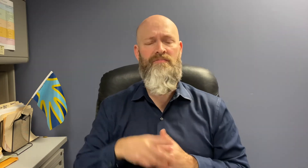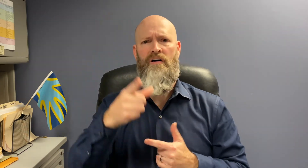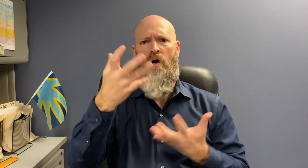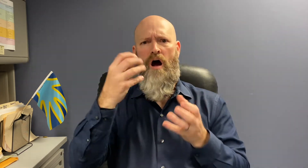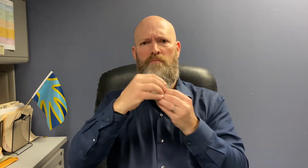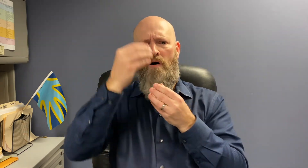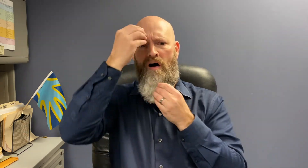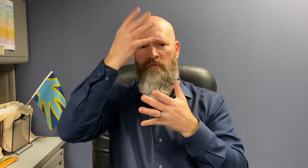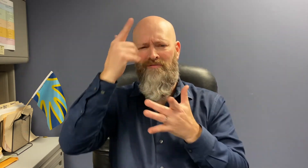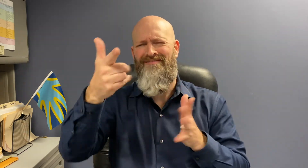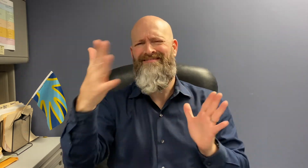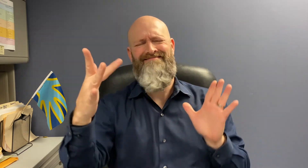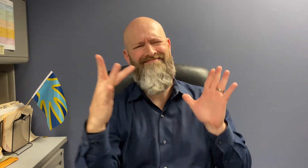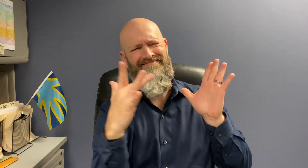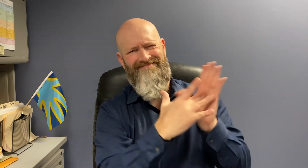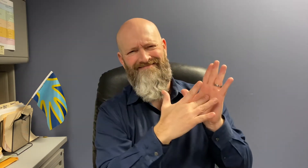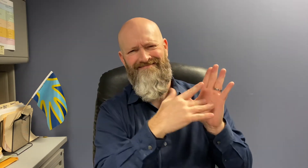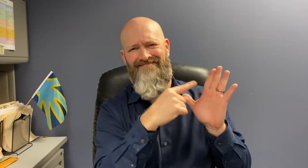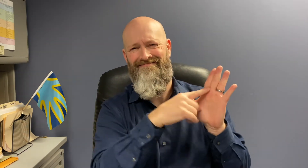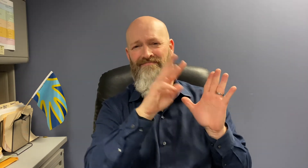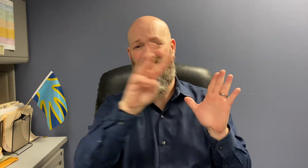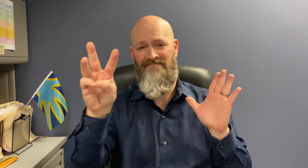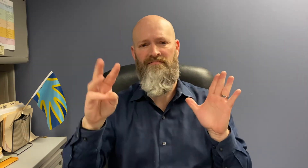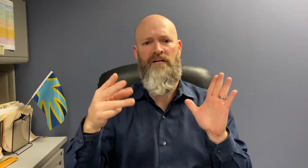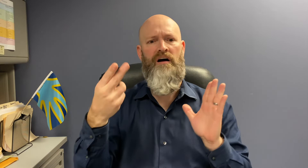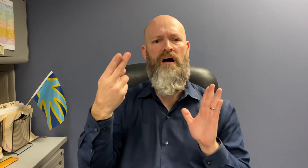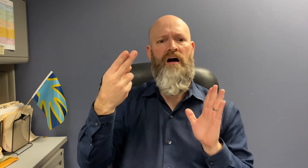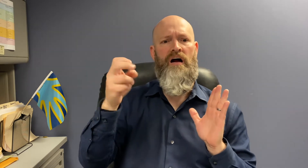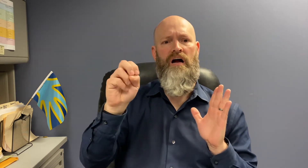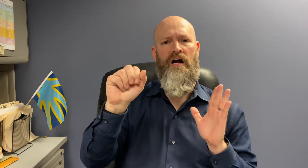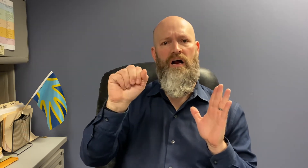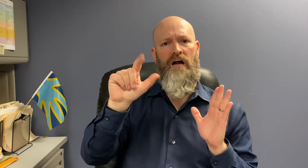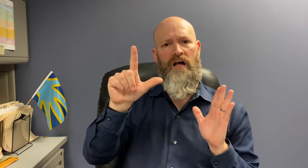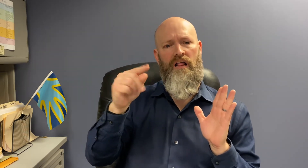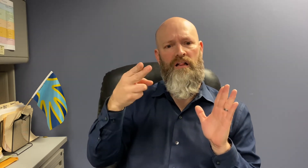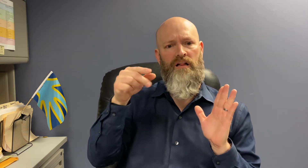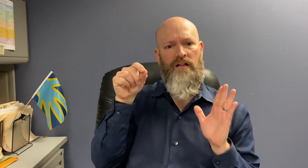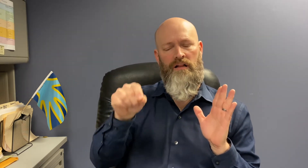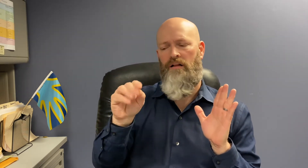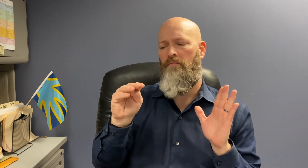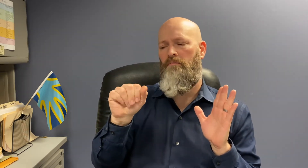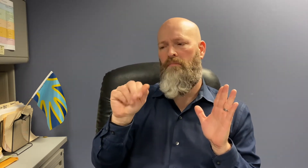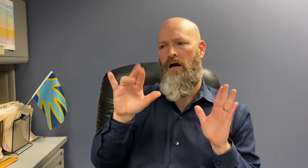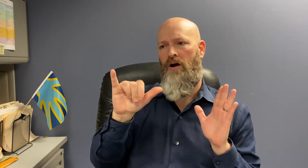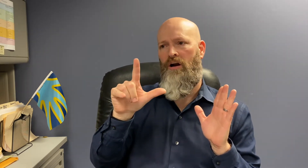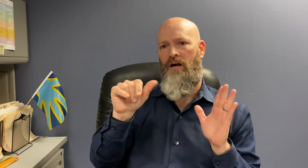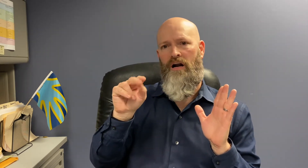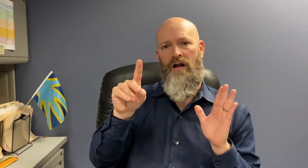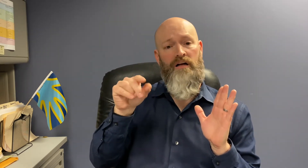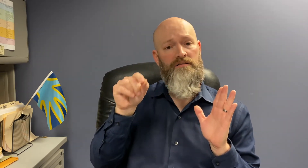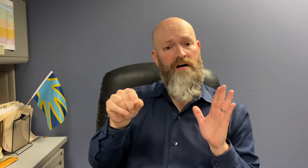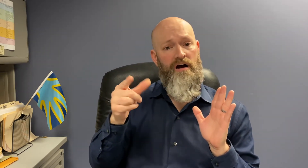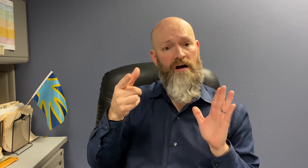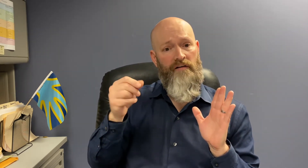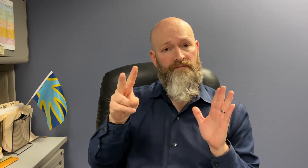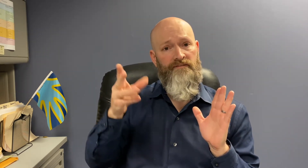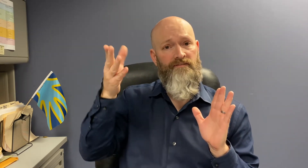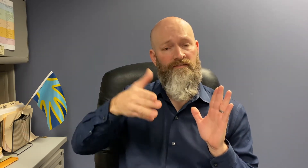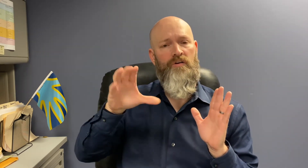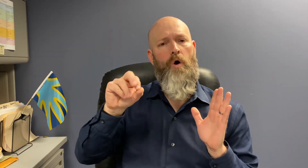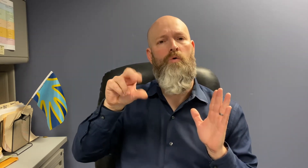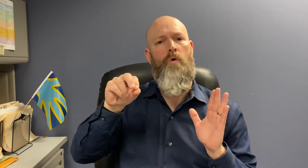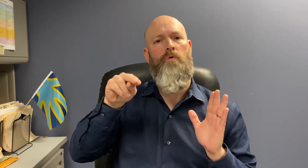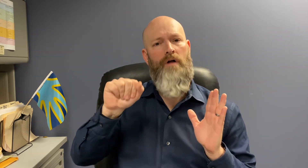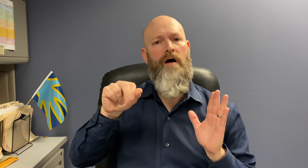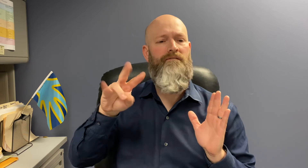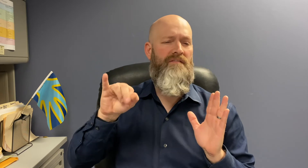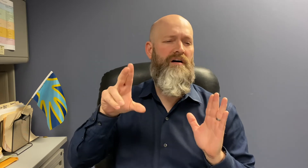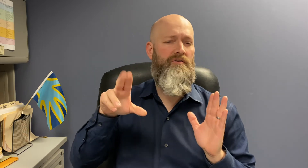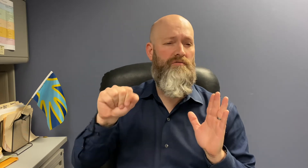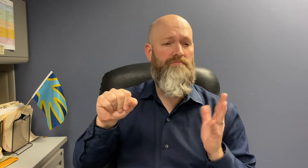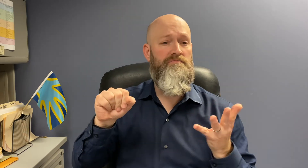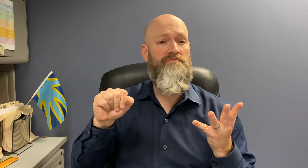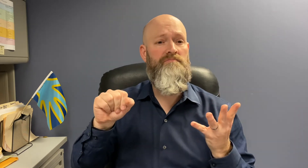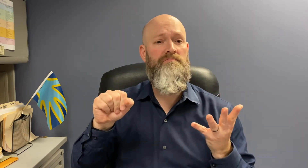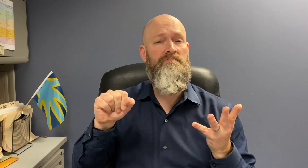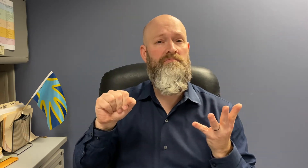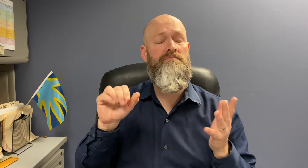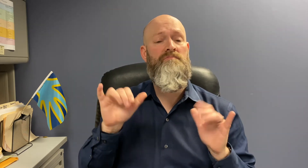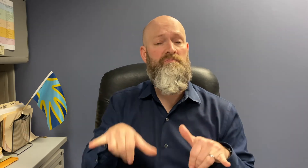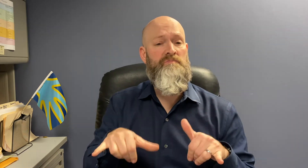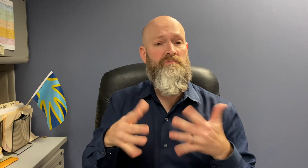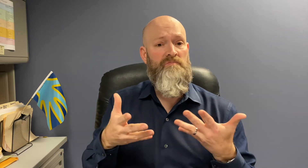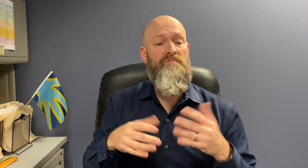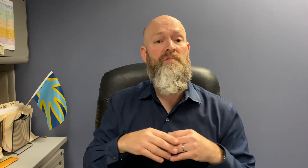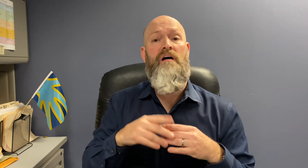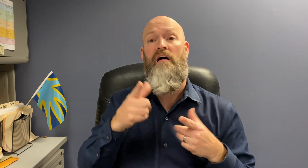Learn more about COVID-19 updates at health.maryland.gov/coronavirus.